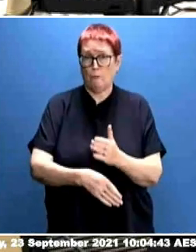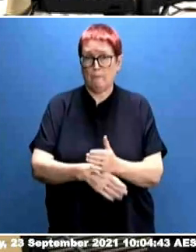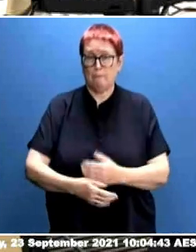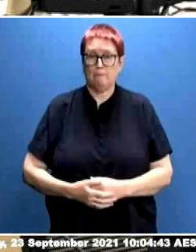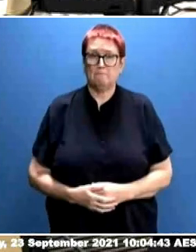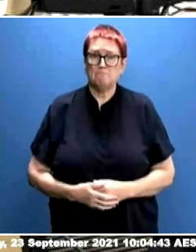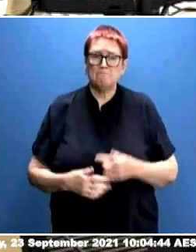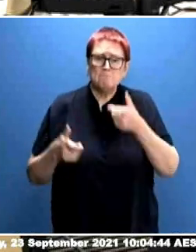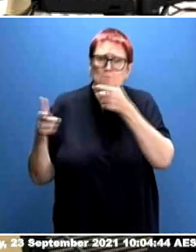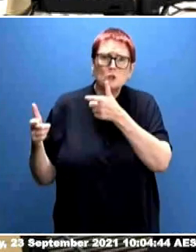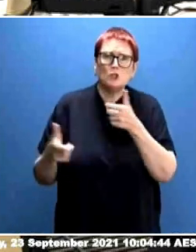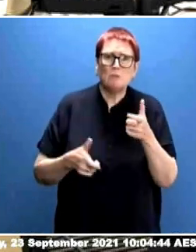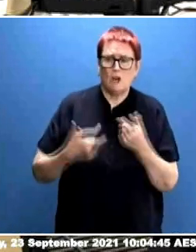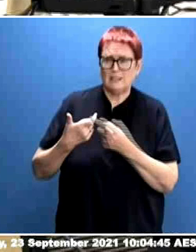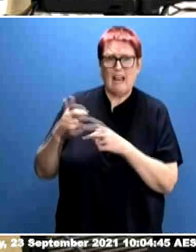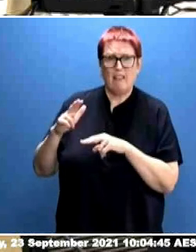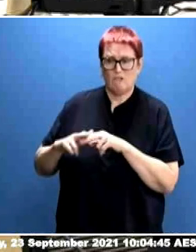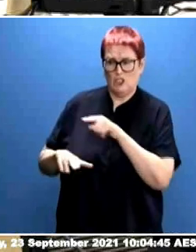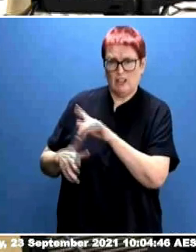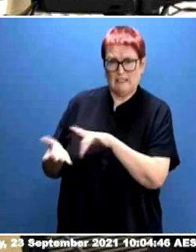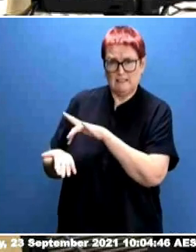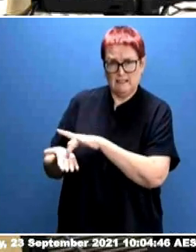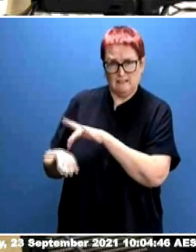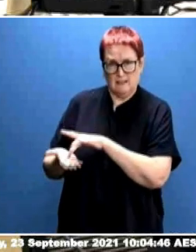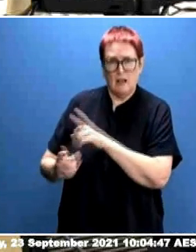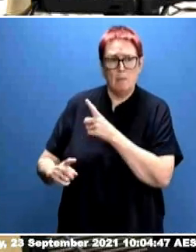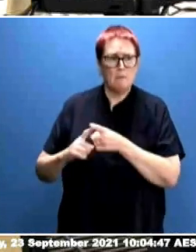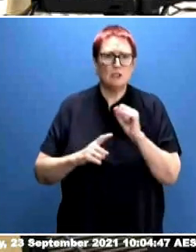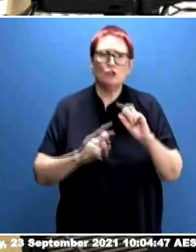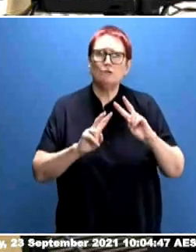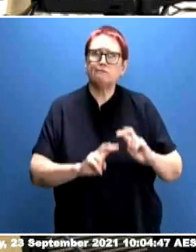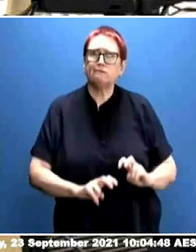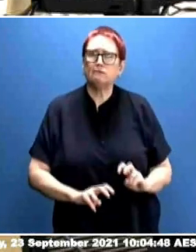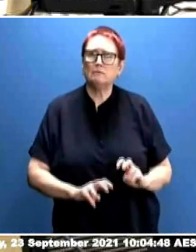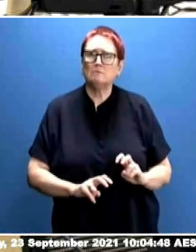supervising the Kath French Centre and also, research in relation to